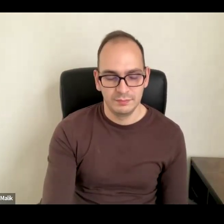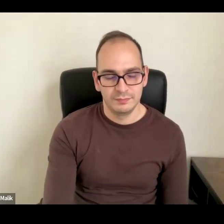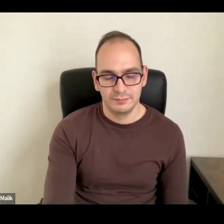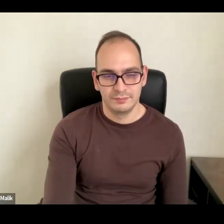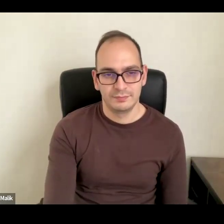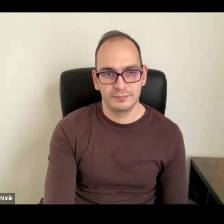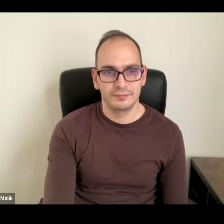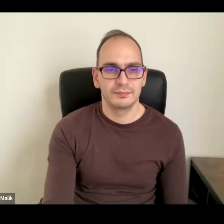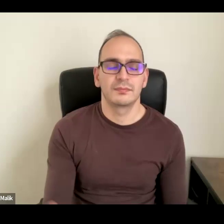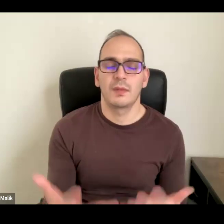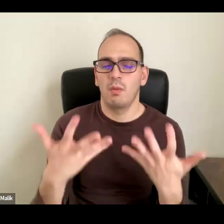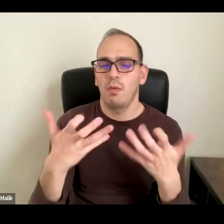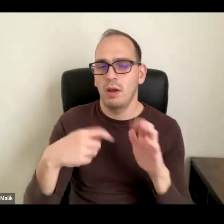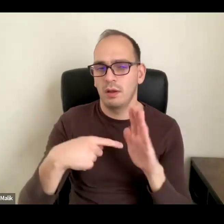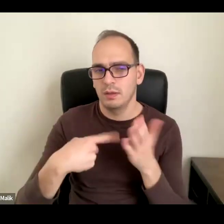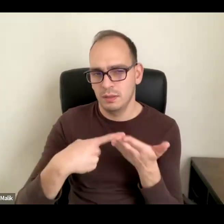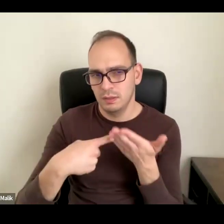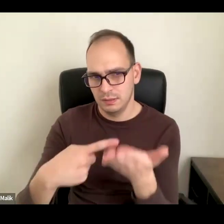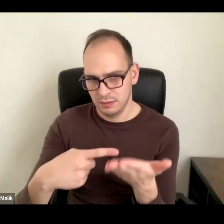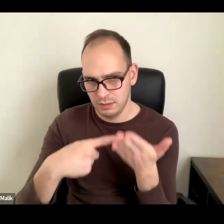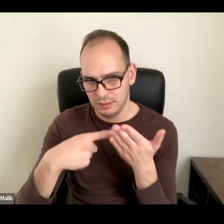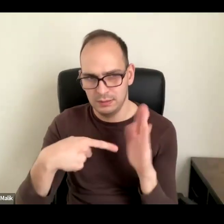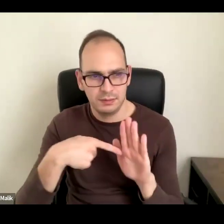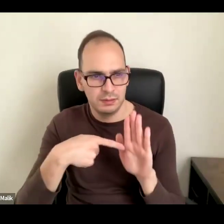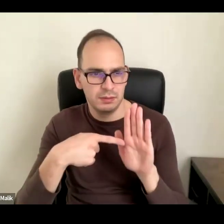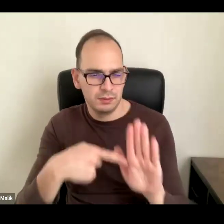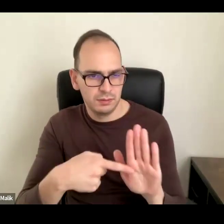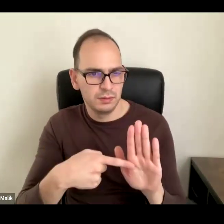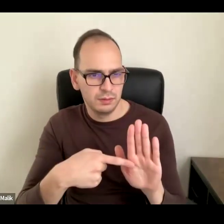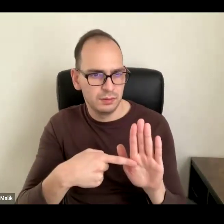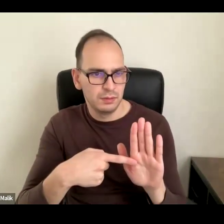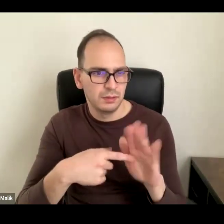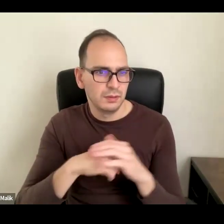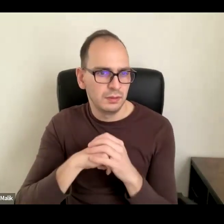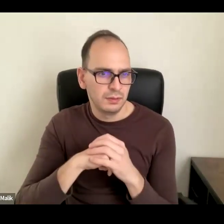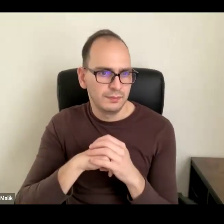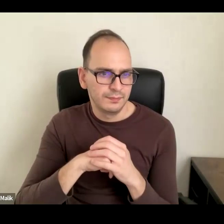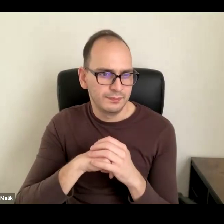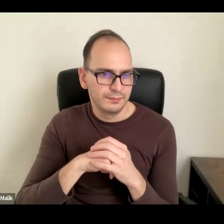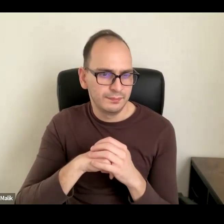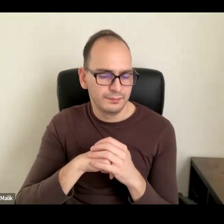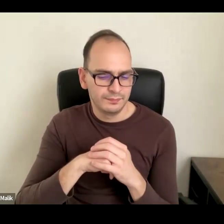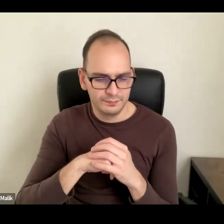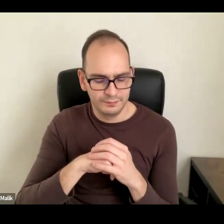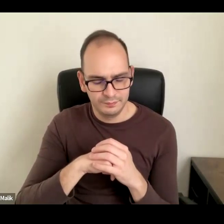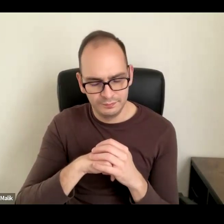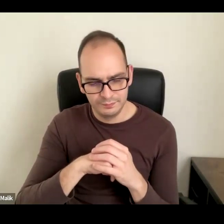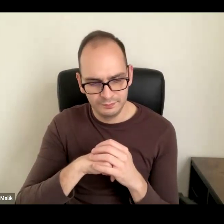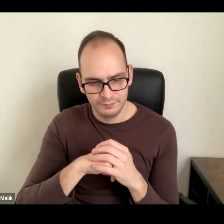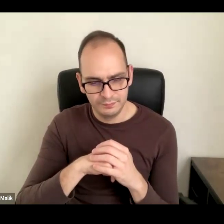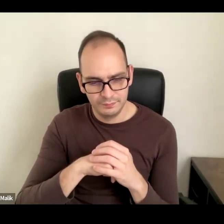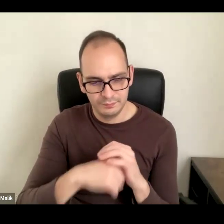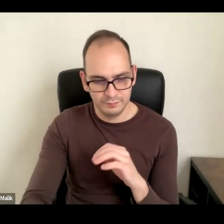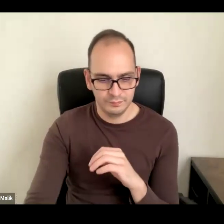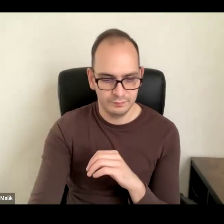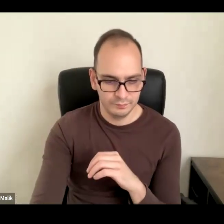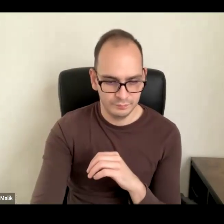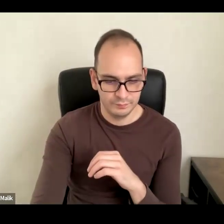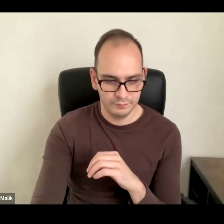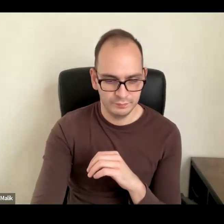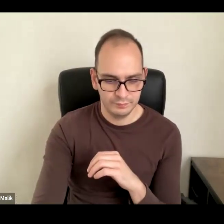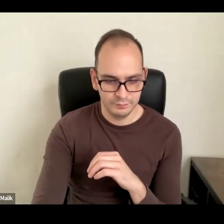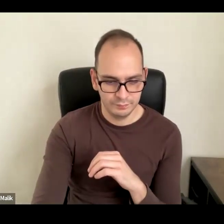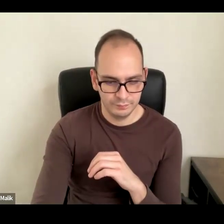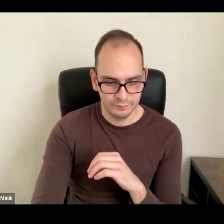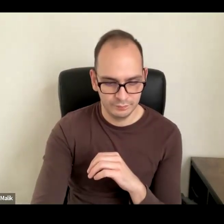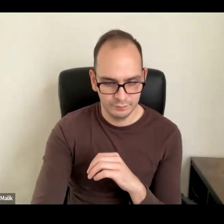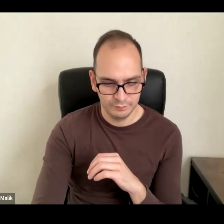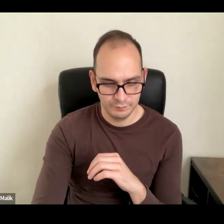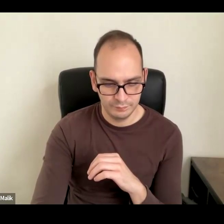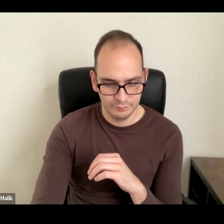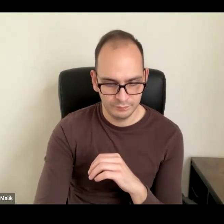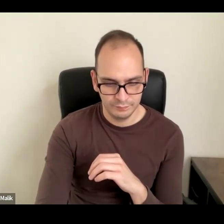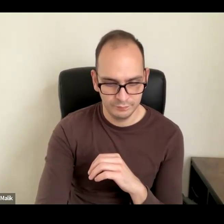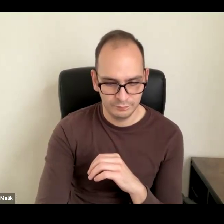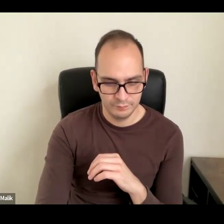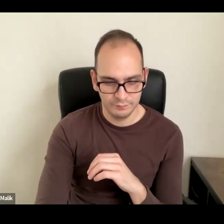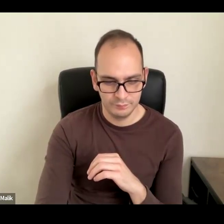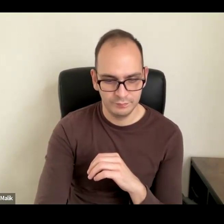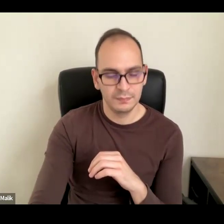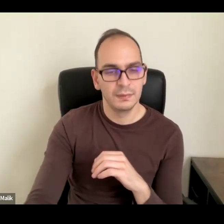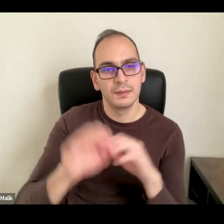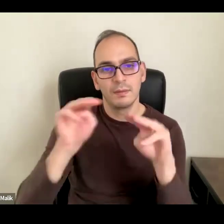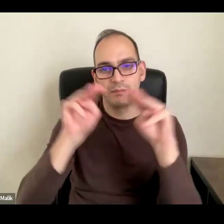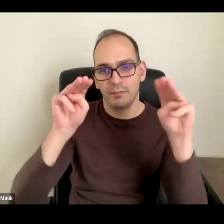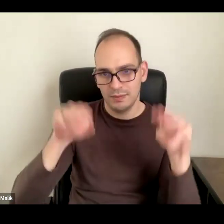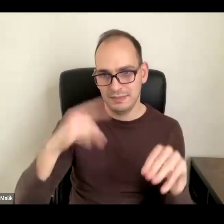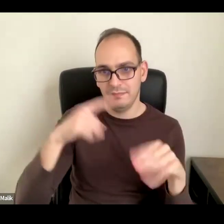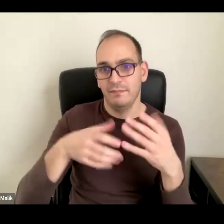Now I want to point out here that the museum in this case for an extension